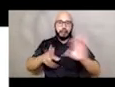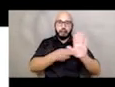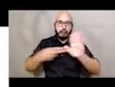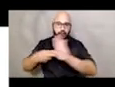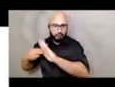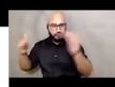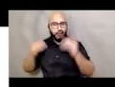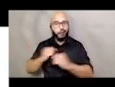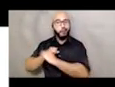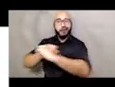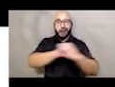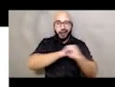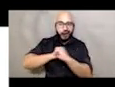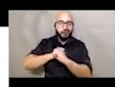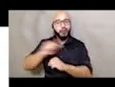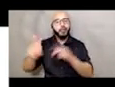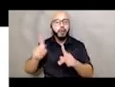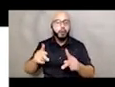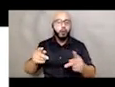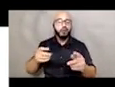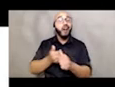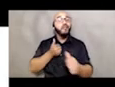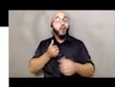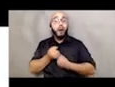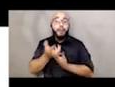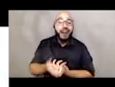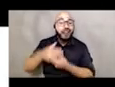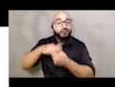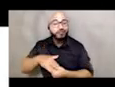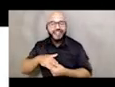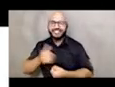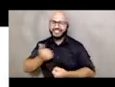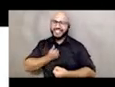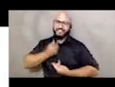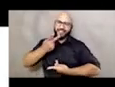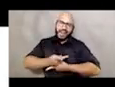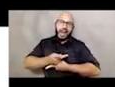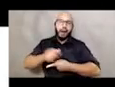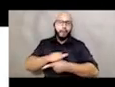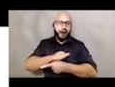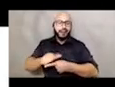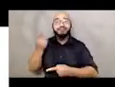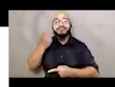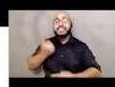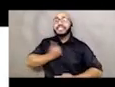You avoid burnout and stress, it's a self-care practice. And just remember, a self-care is more than just a spa day.